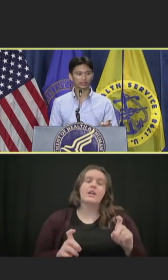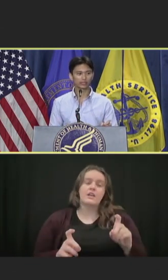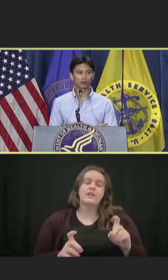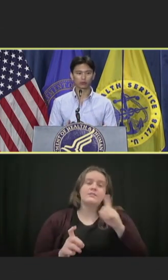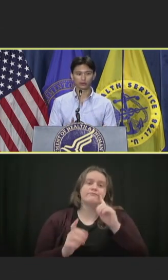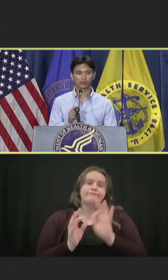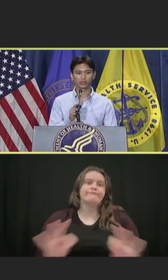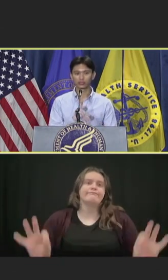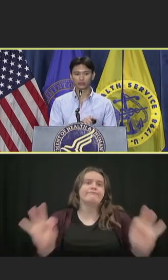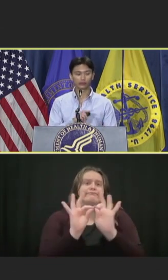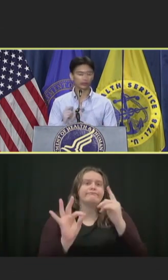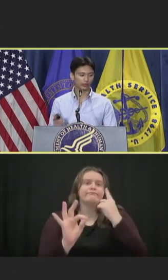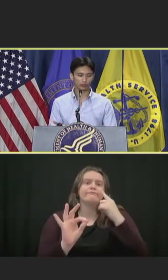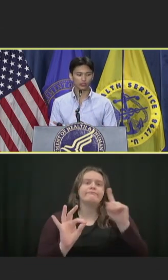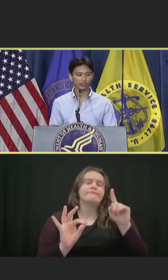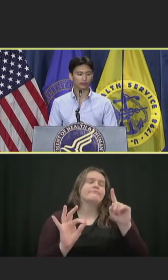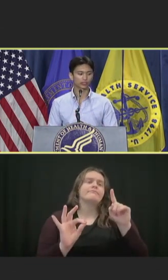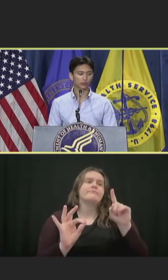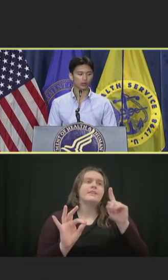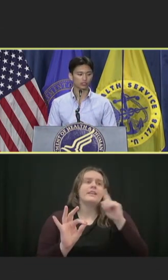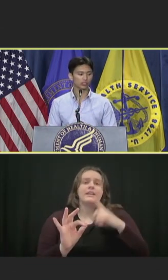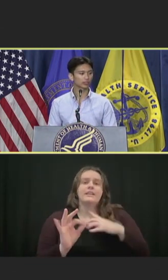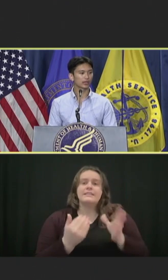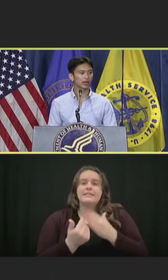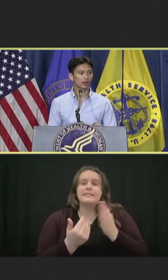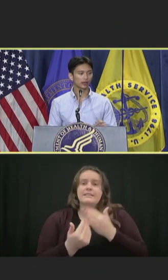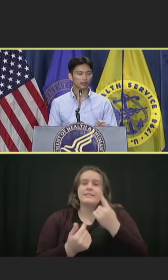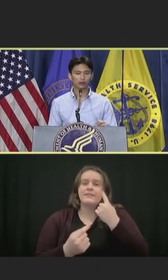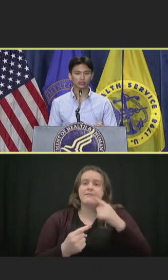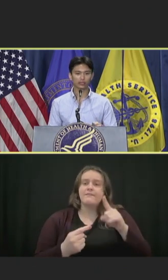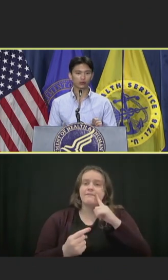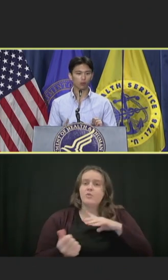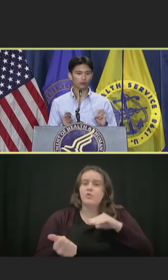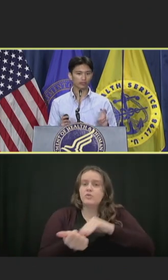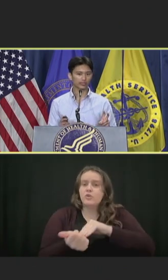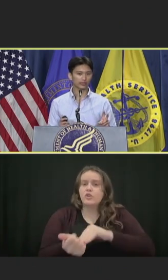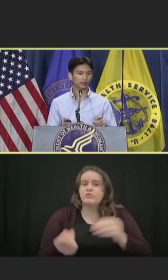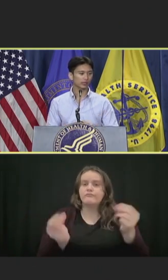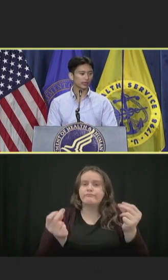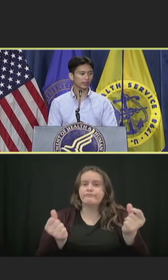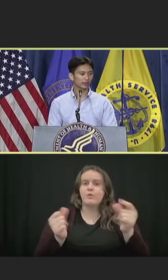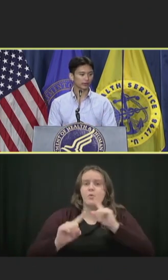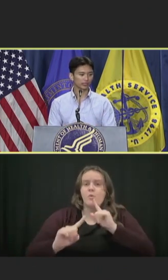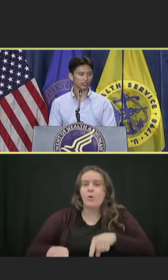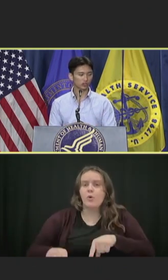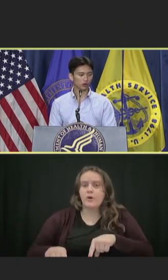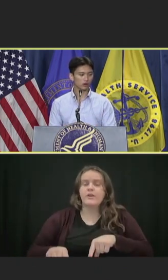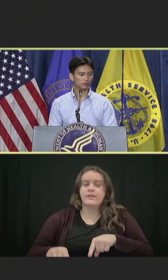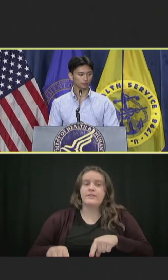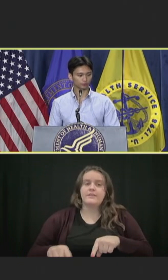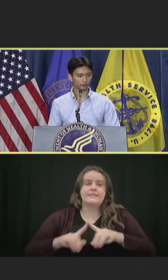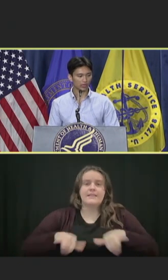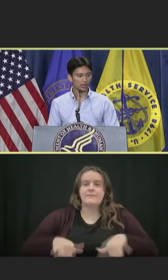they order the three different serologies. They called it an order set in their HER.